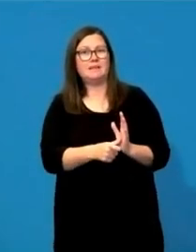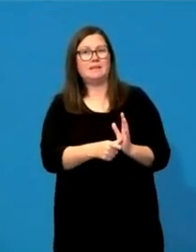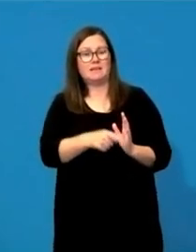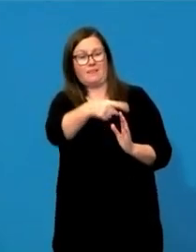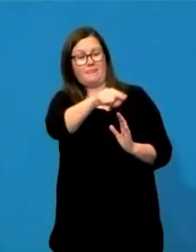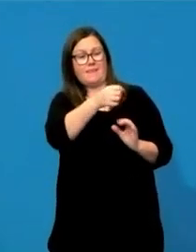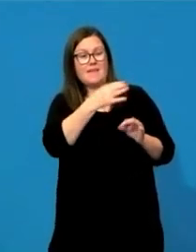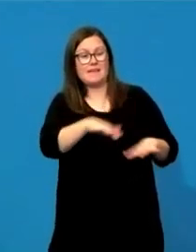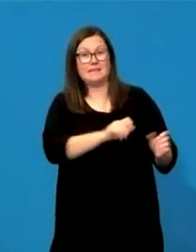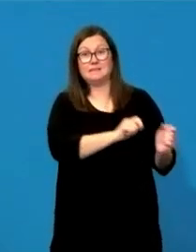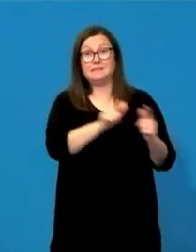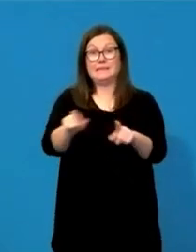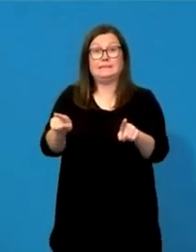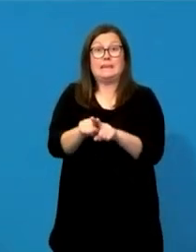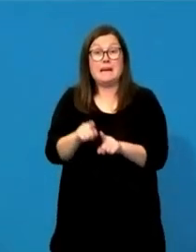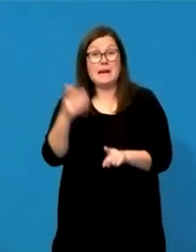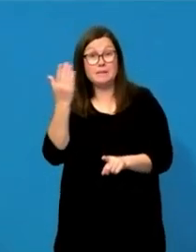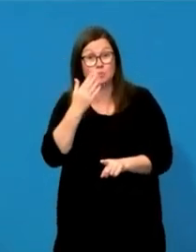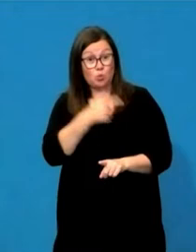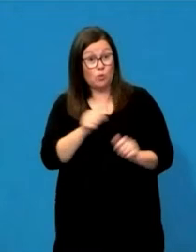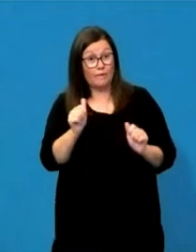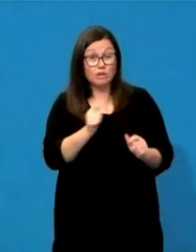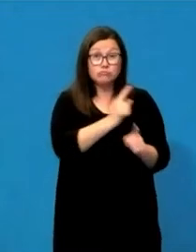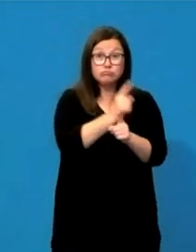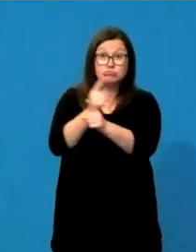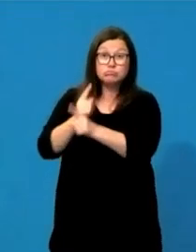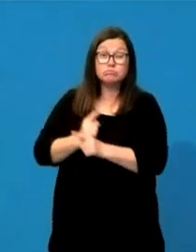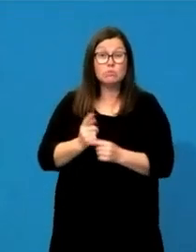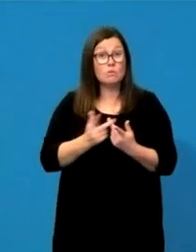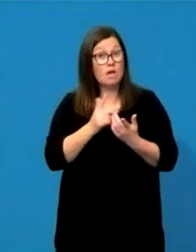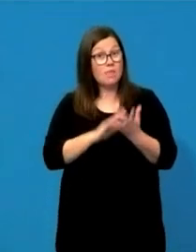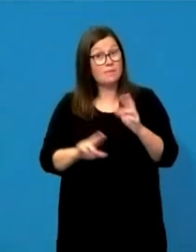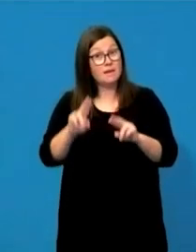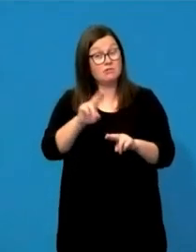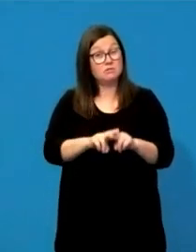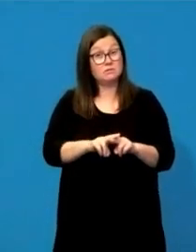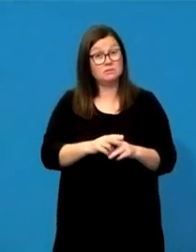who are already there and what their experiences are, if they have children with disability? JAZSIKAH: Yeah.